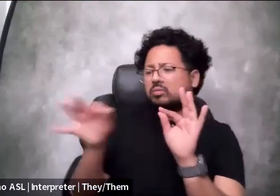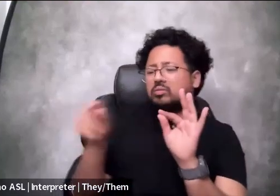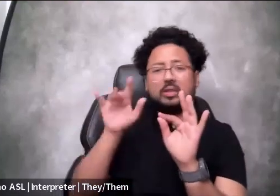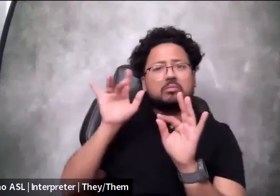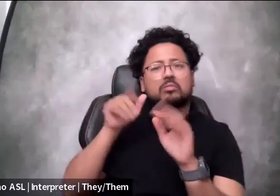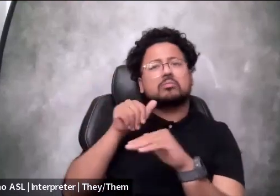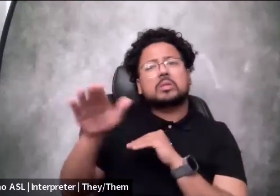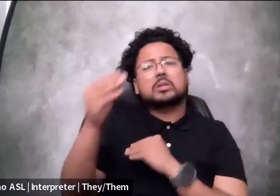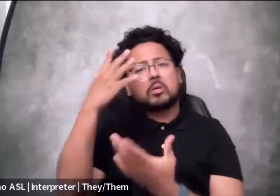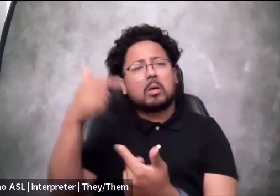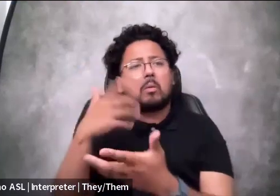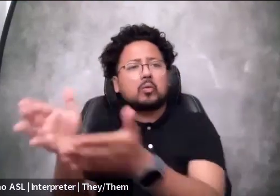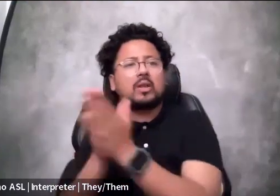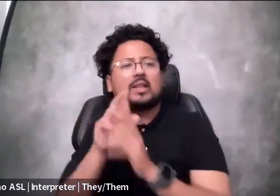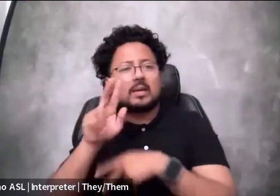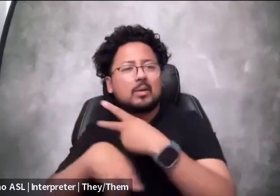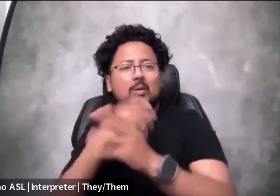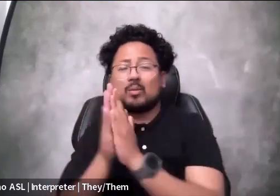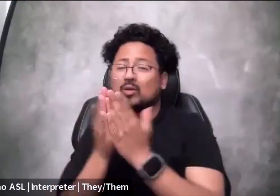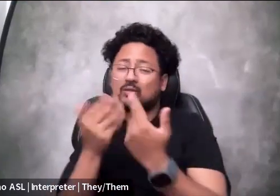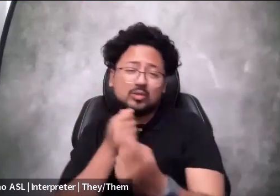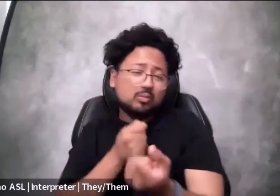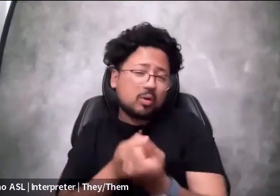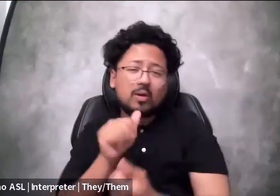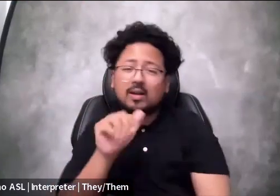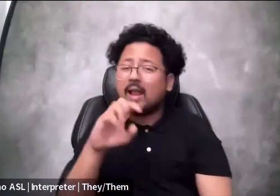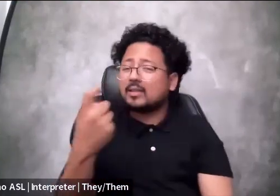So you can absolutely support Alex and other fat authors and other queer authors